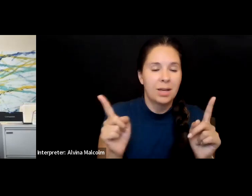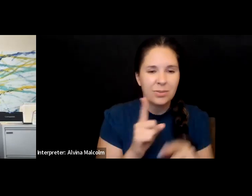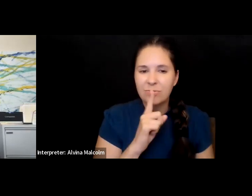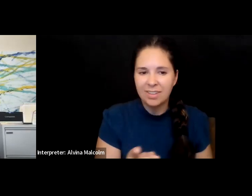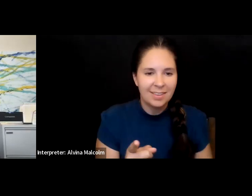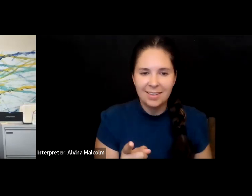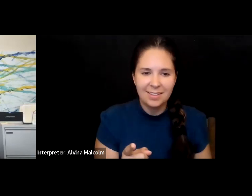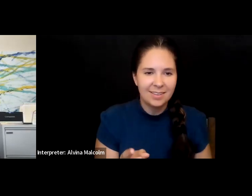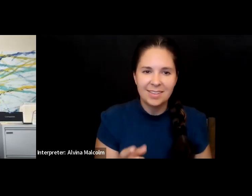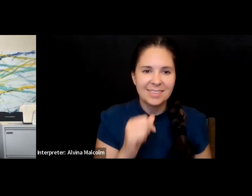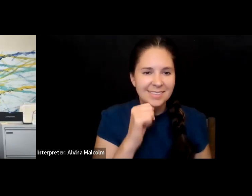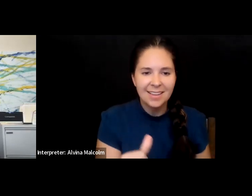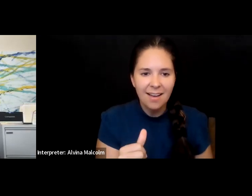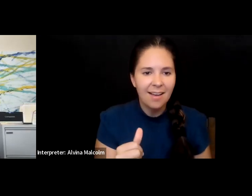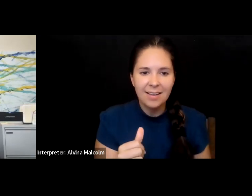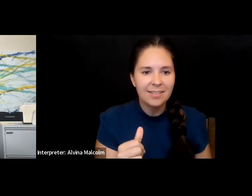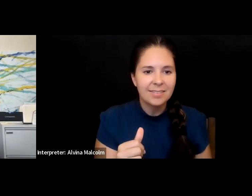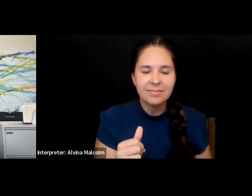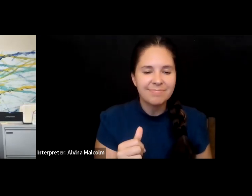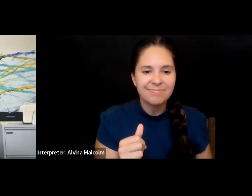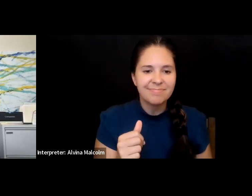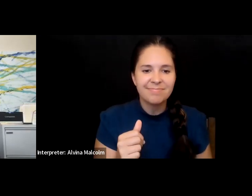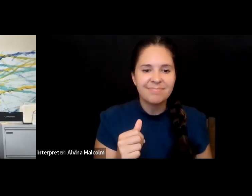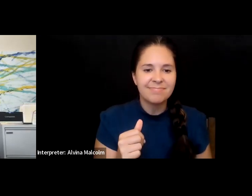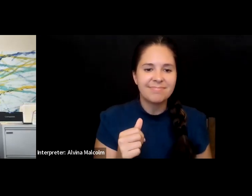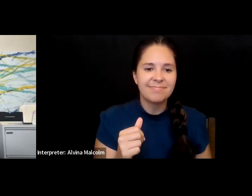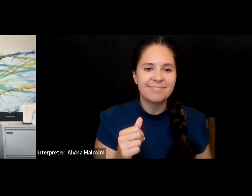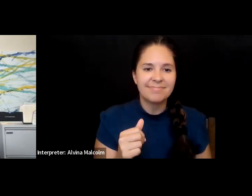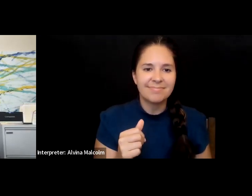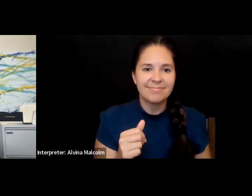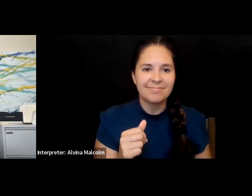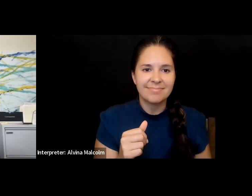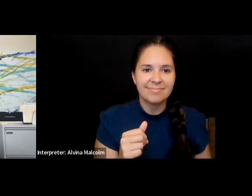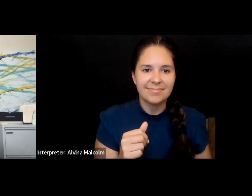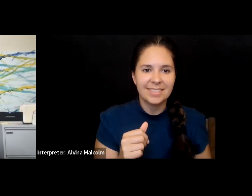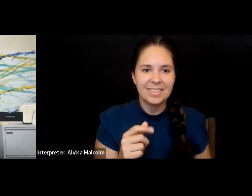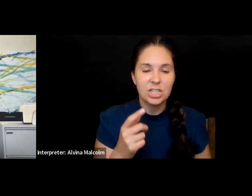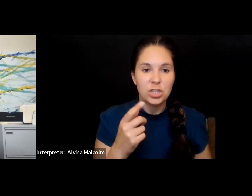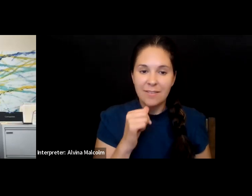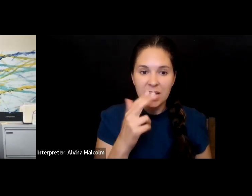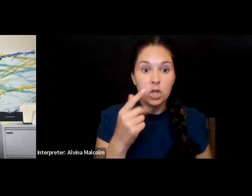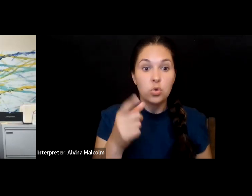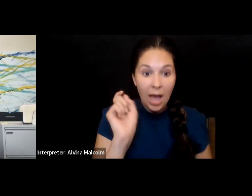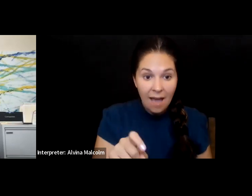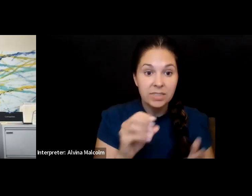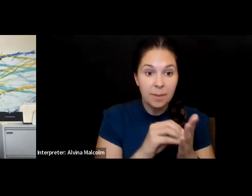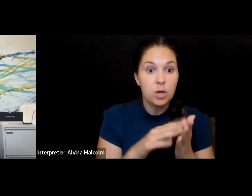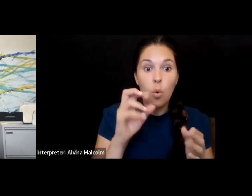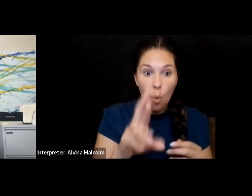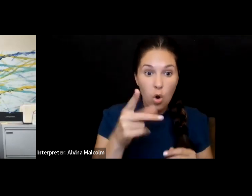kept saying to Germán and Shaylin, are you documents? I mean, yeah. I'm doing the very best I can, but really